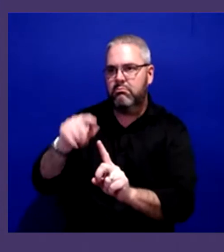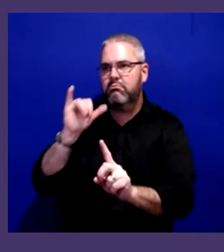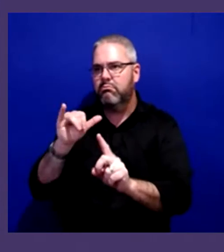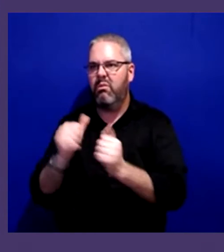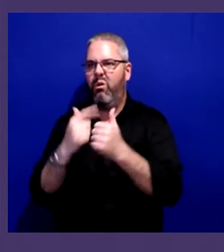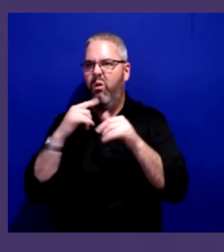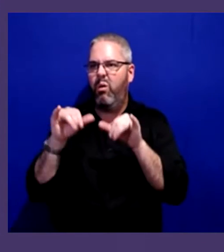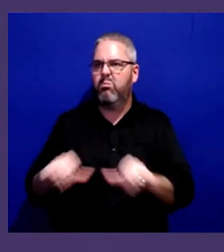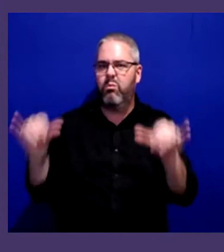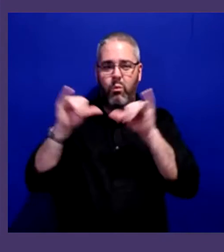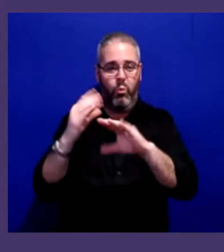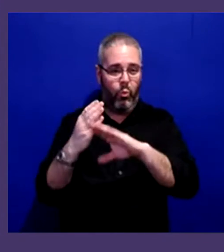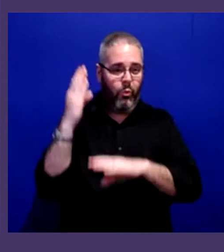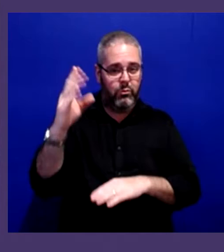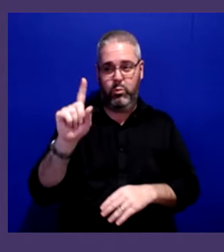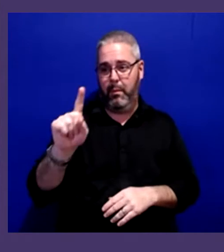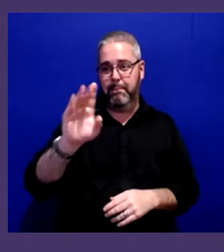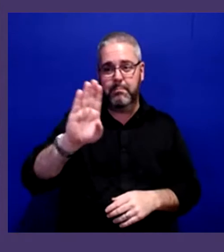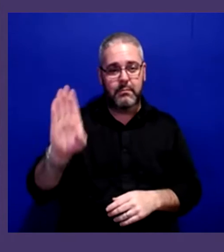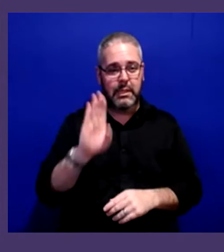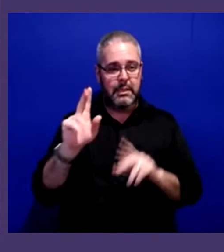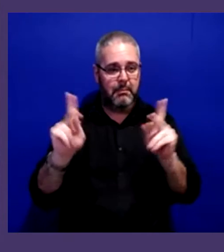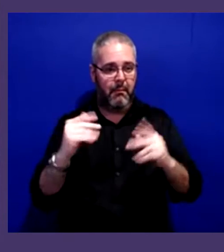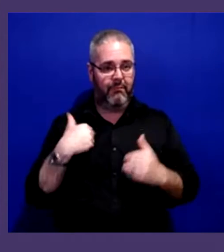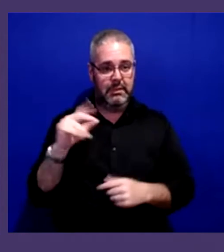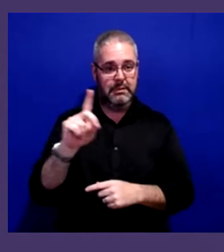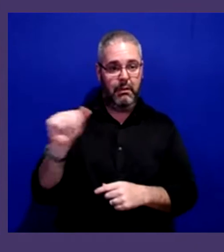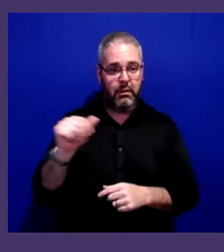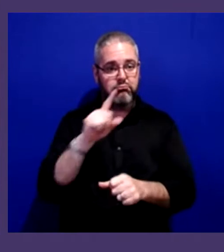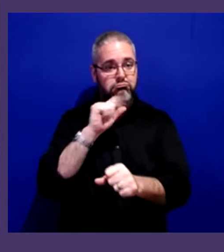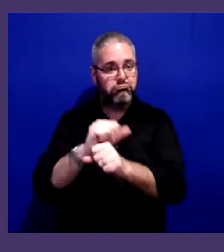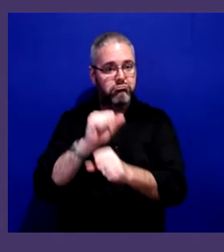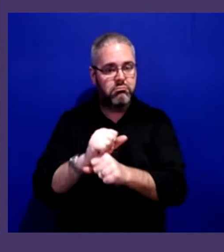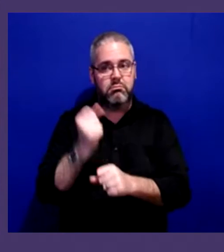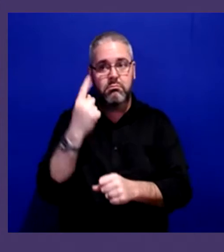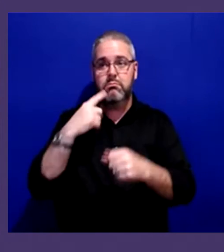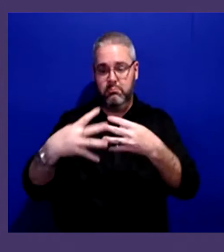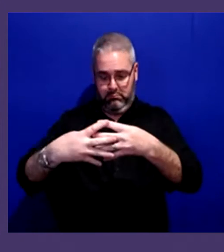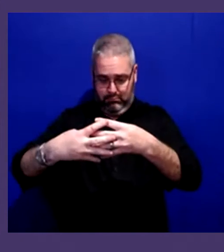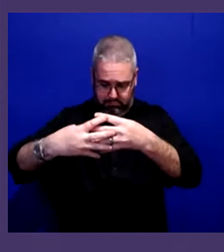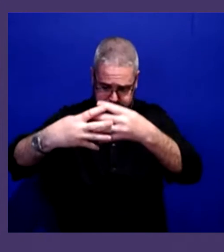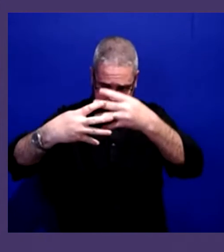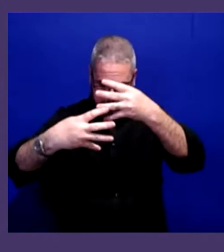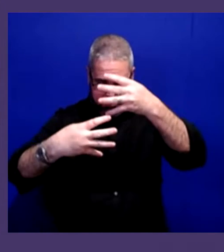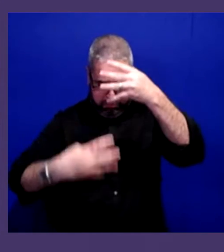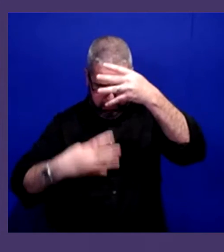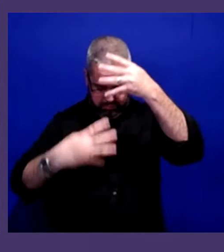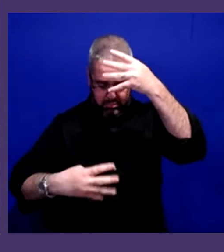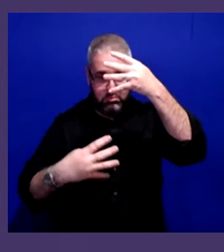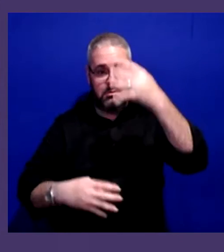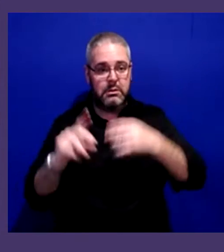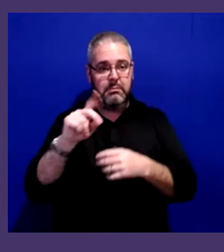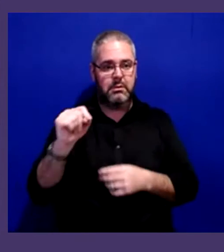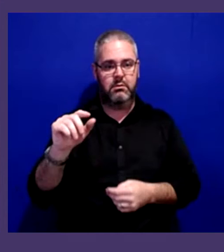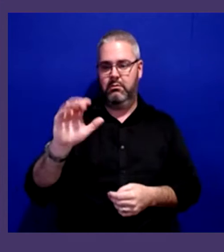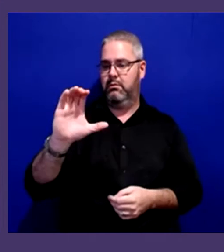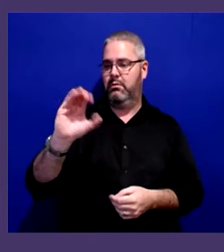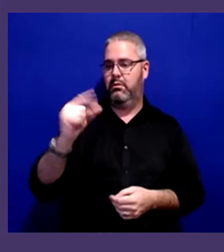the world have a disability. But out of all these disabilities, we think that cognitive disabilities are actually the most common.